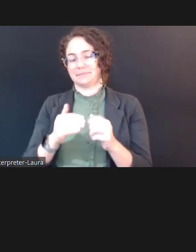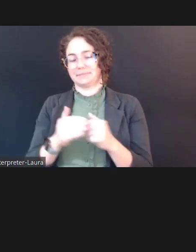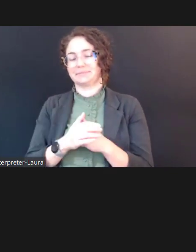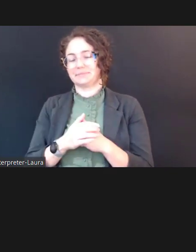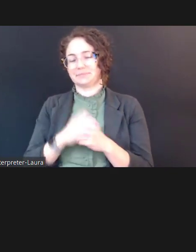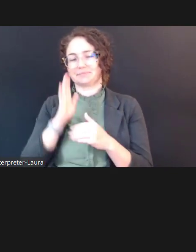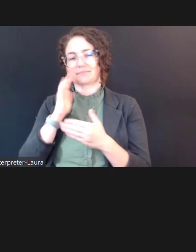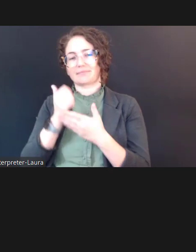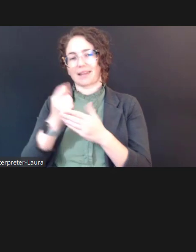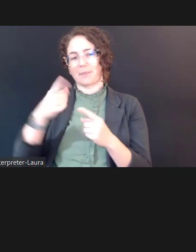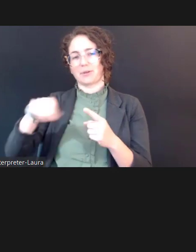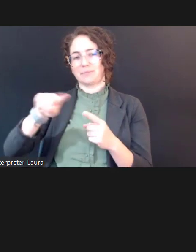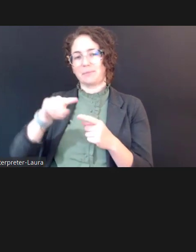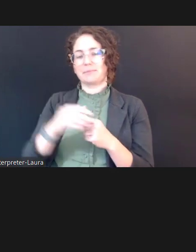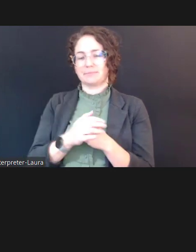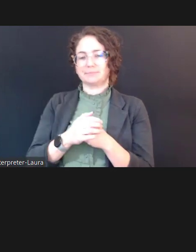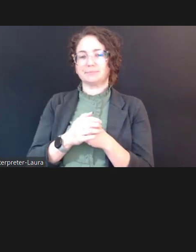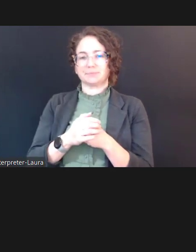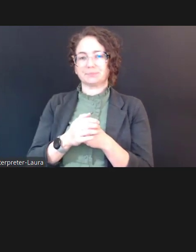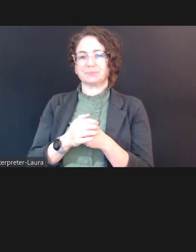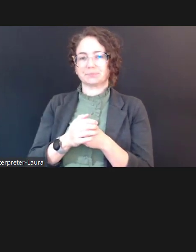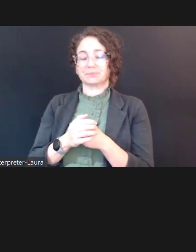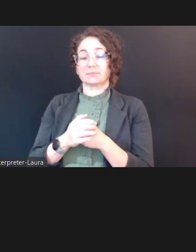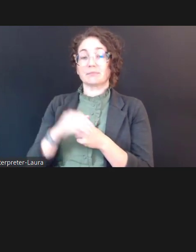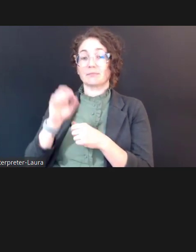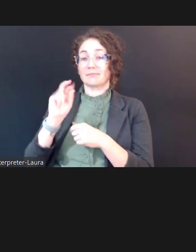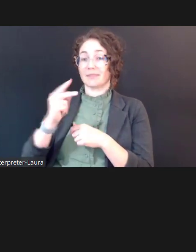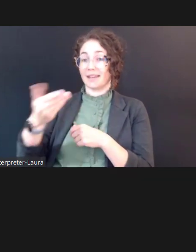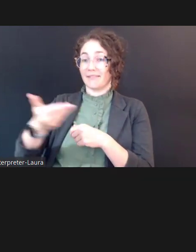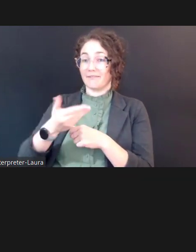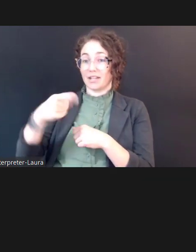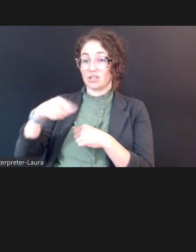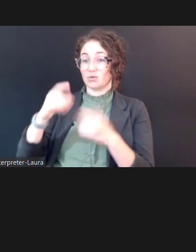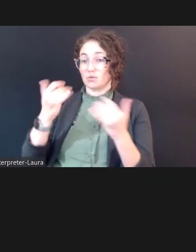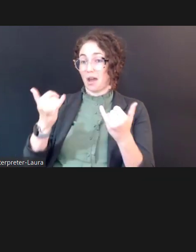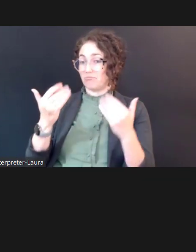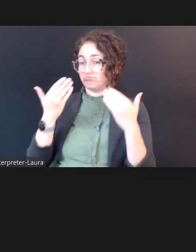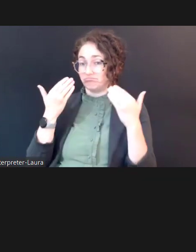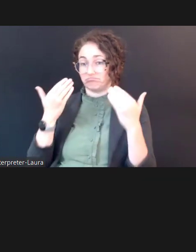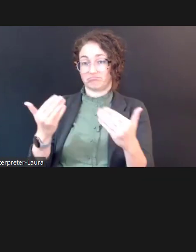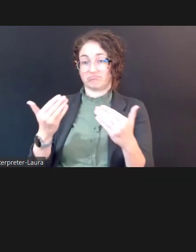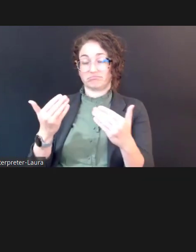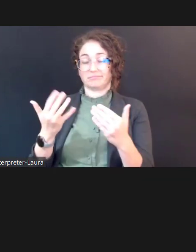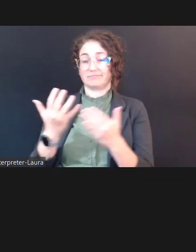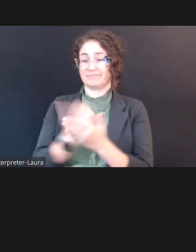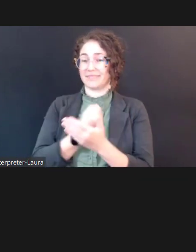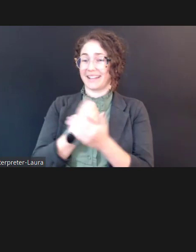you all out. We invite you to feel free to use any of our implementation resources here.